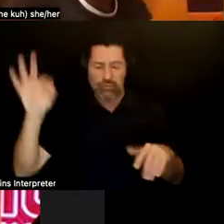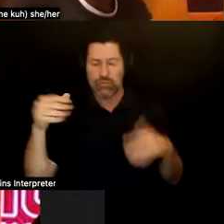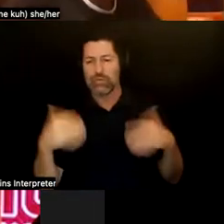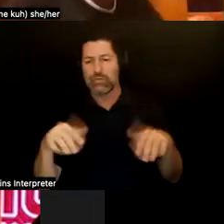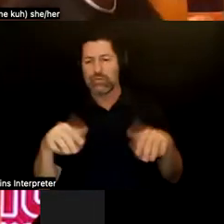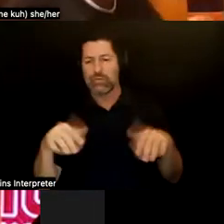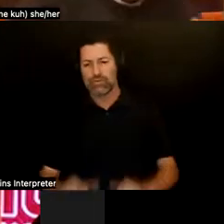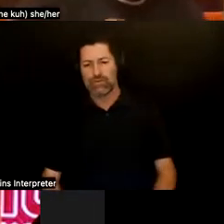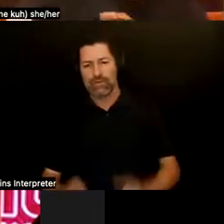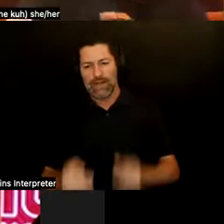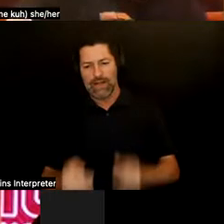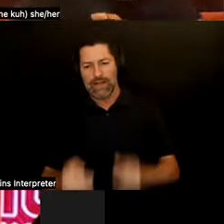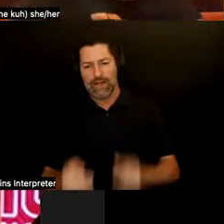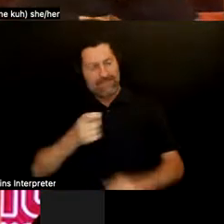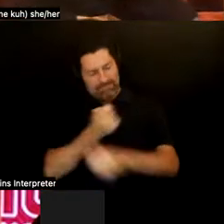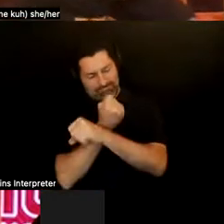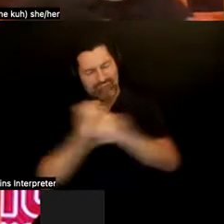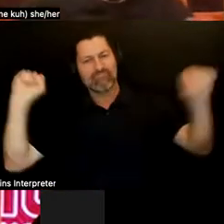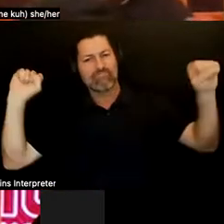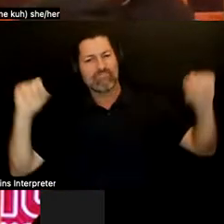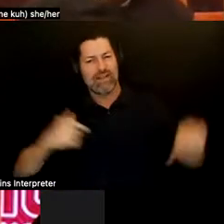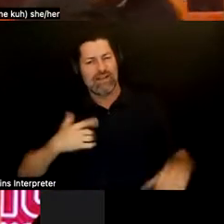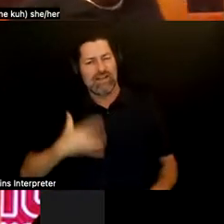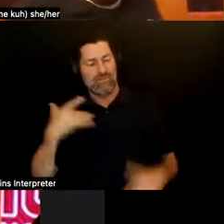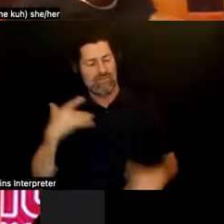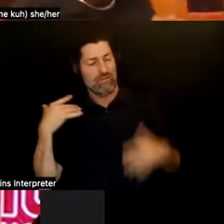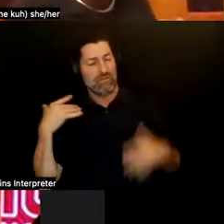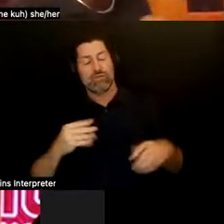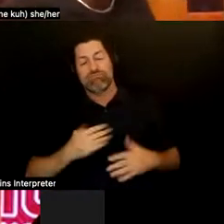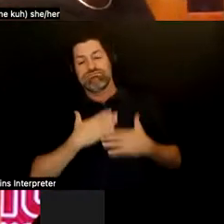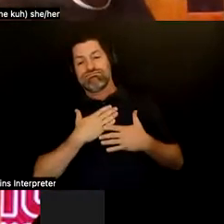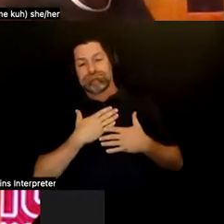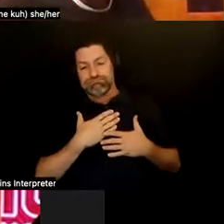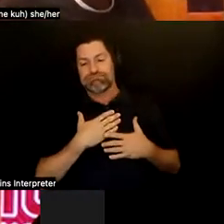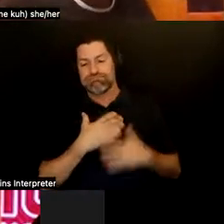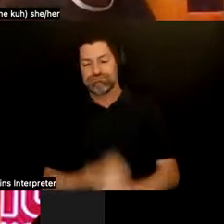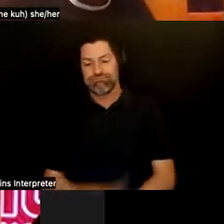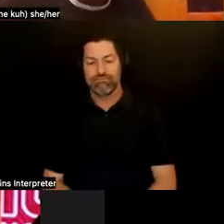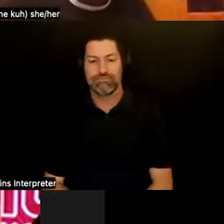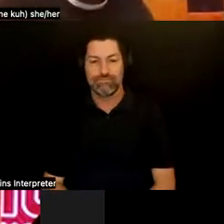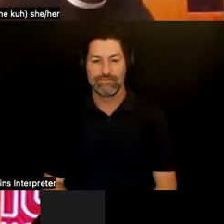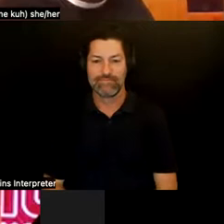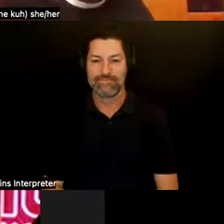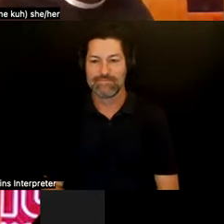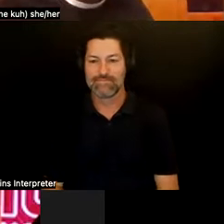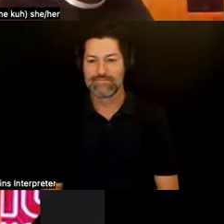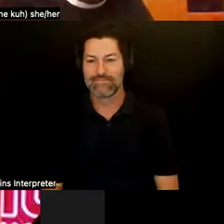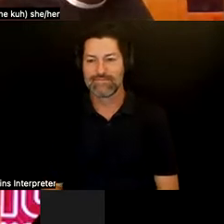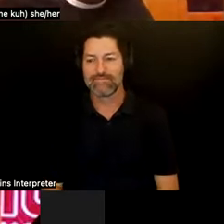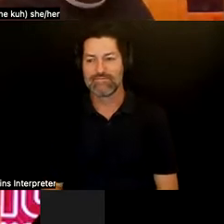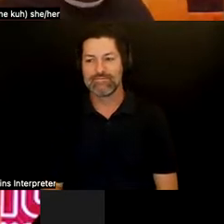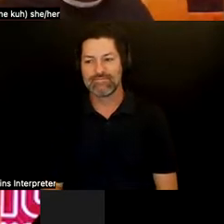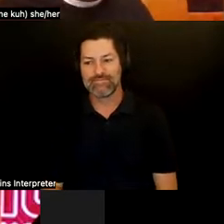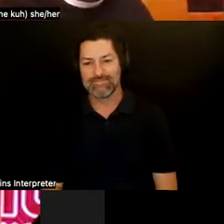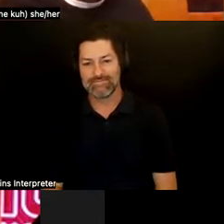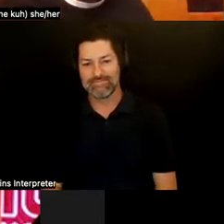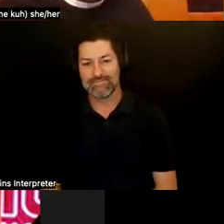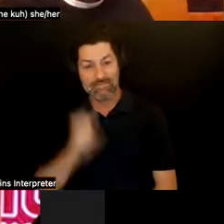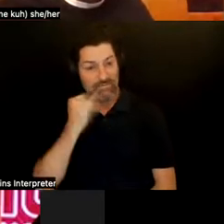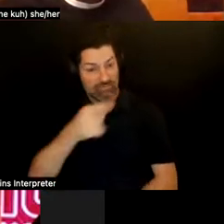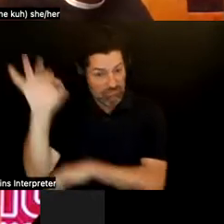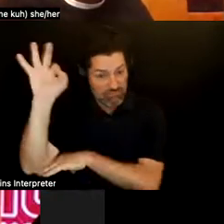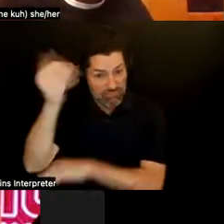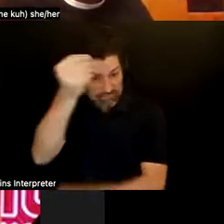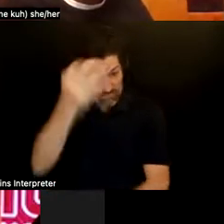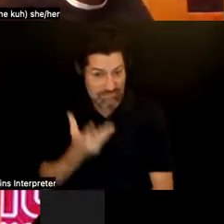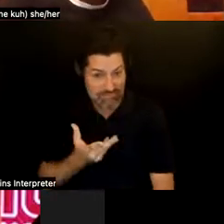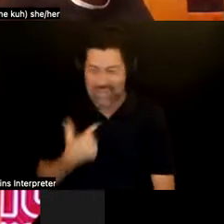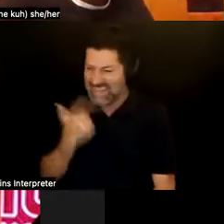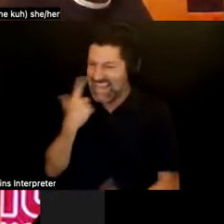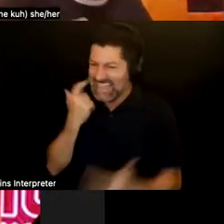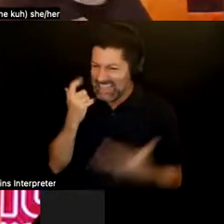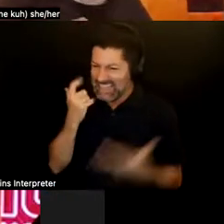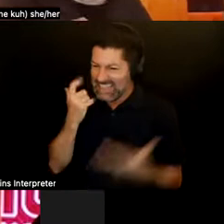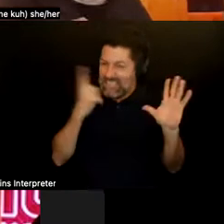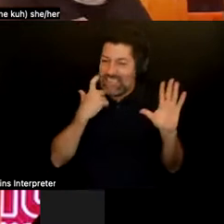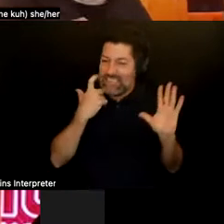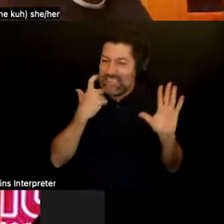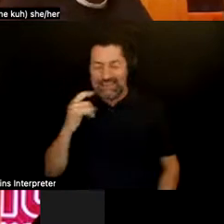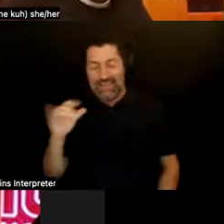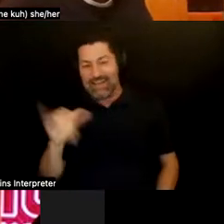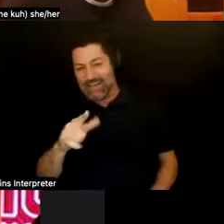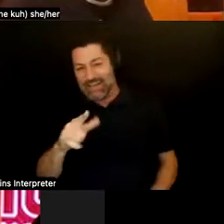to be delivered from I mean. i'm like, Wow, let me know you know what that's true.